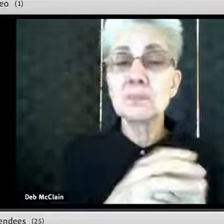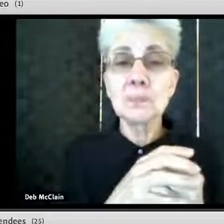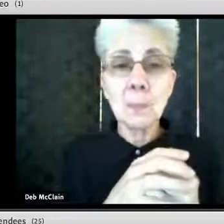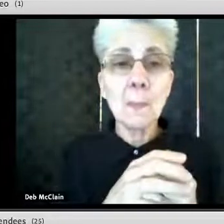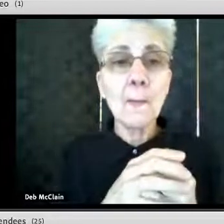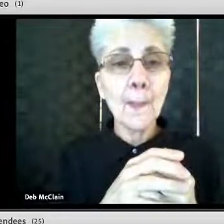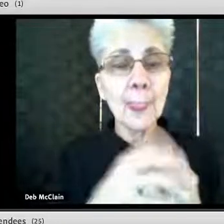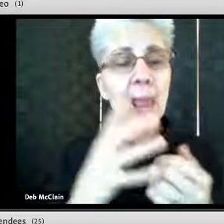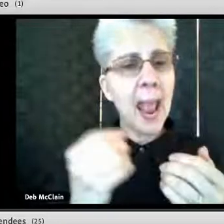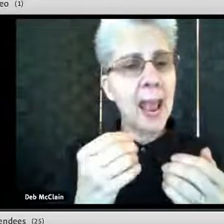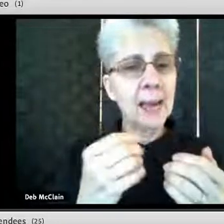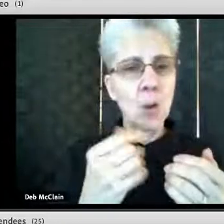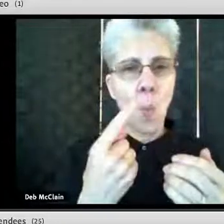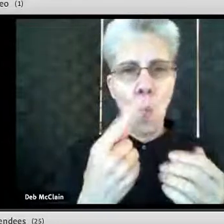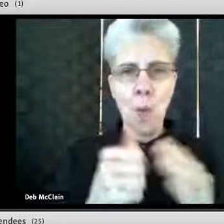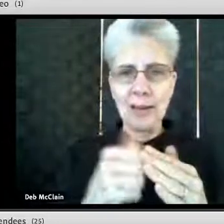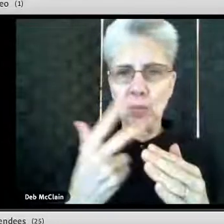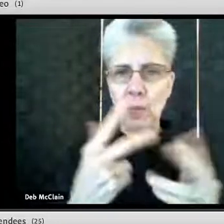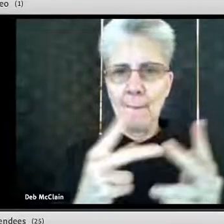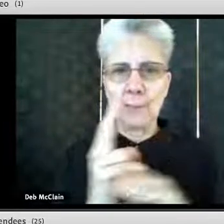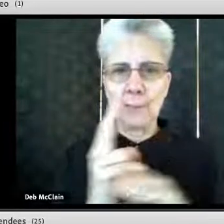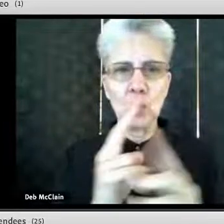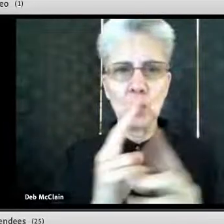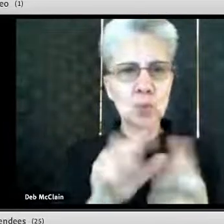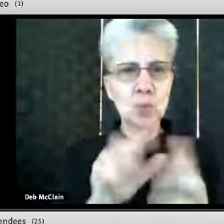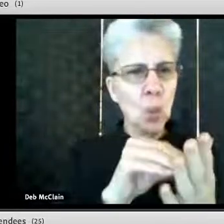And one in three people use it to find out about new stuff.